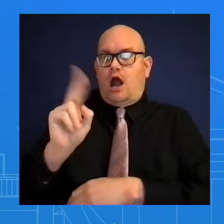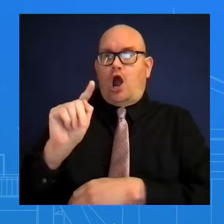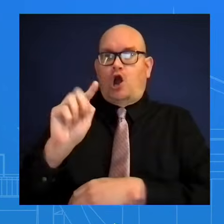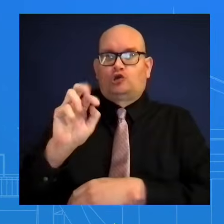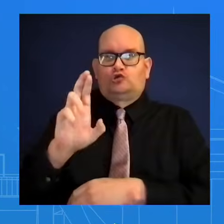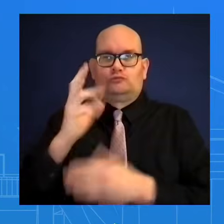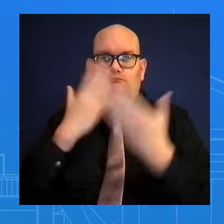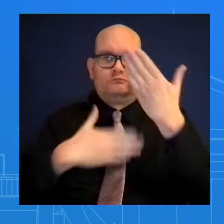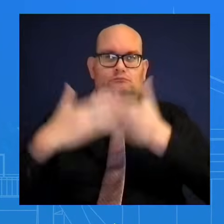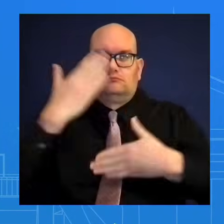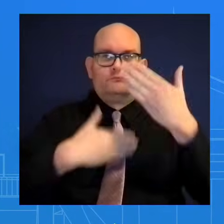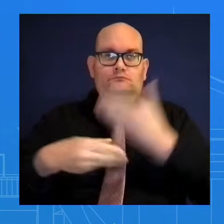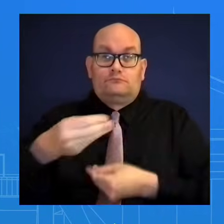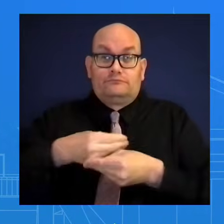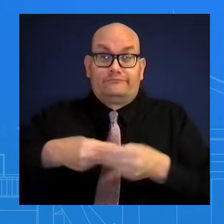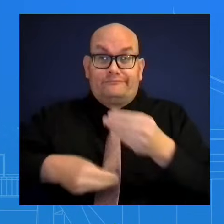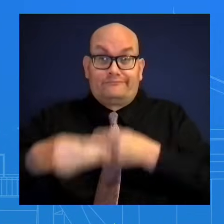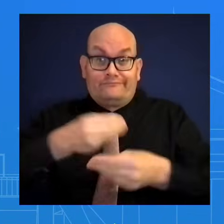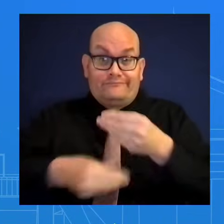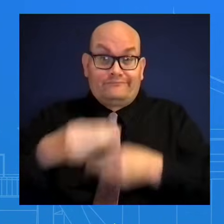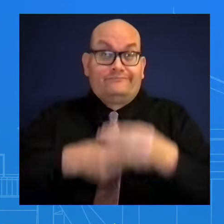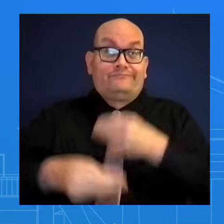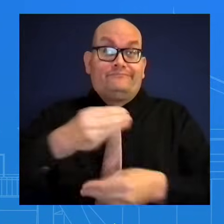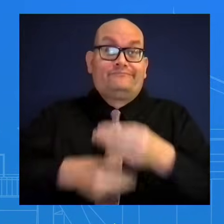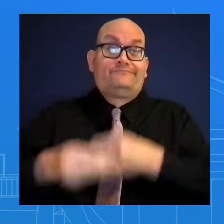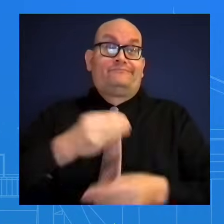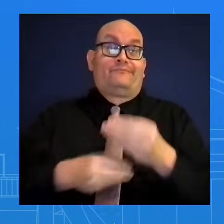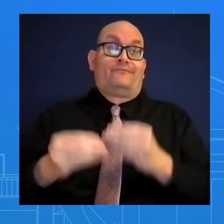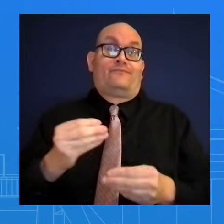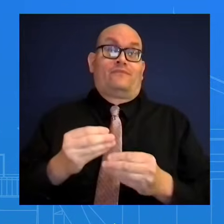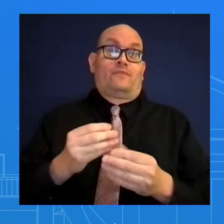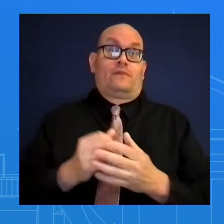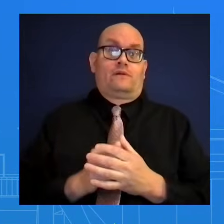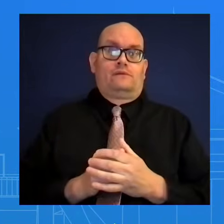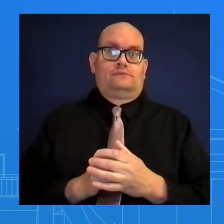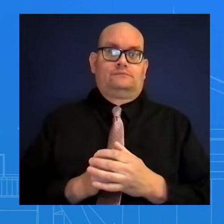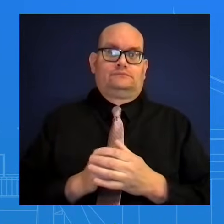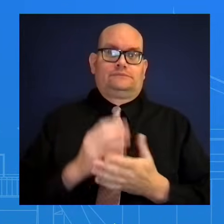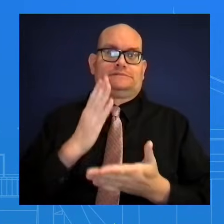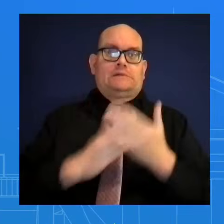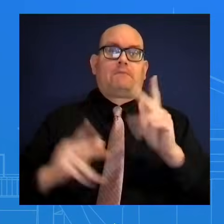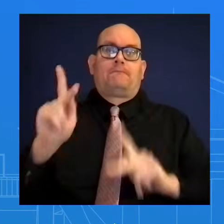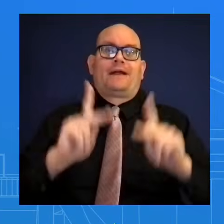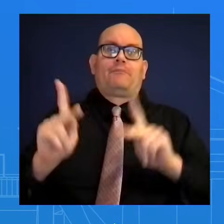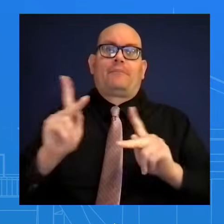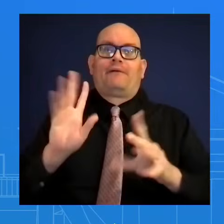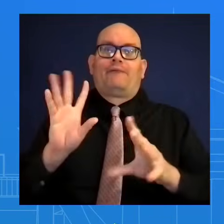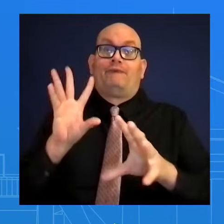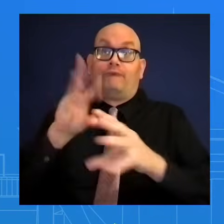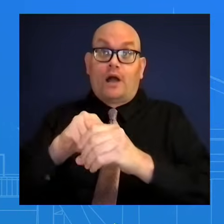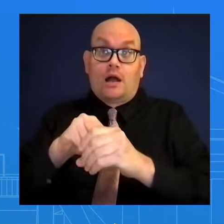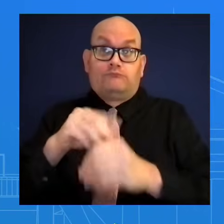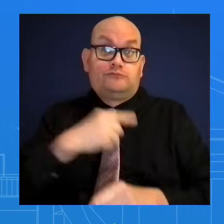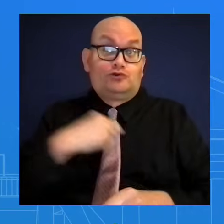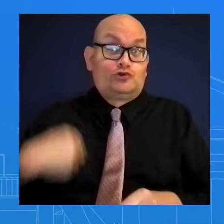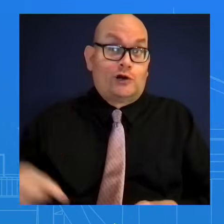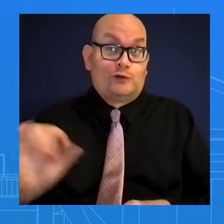interacted with his relative's associates from China, Mexico, Kazakhstan, Russia, and Ukraine. So what do you say to the majority of Americans